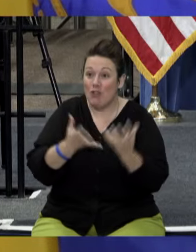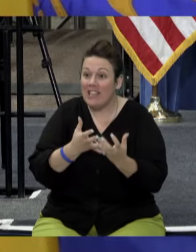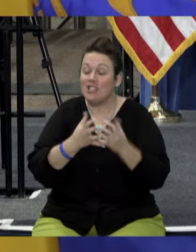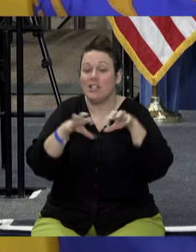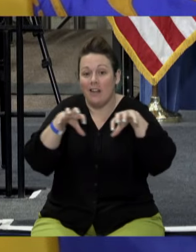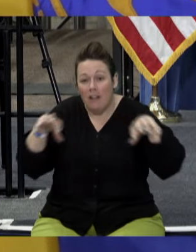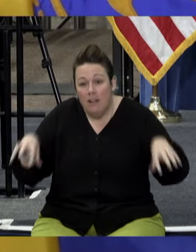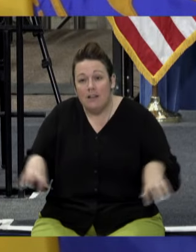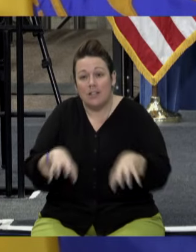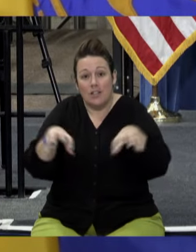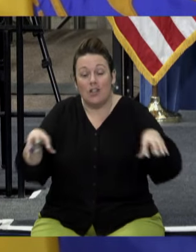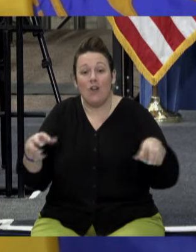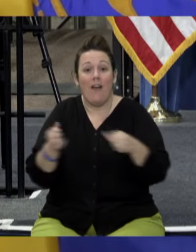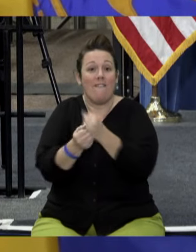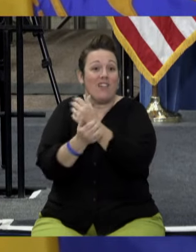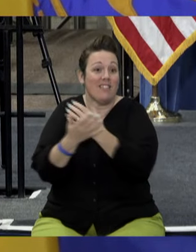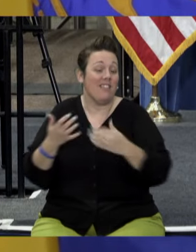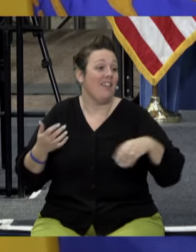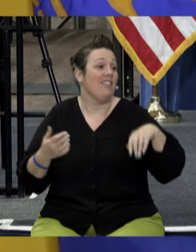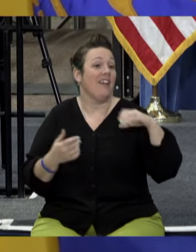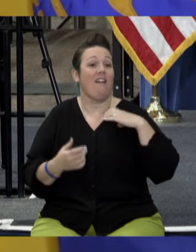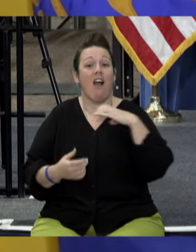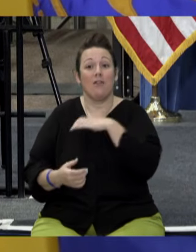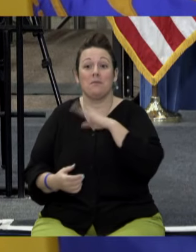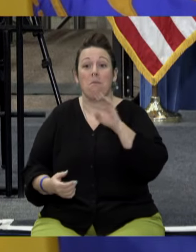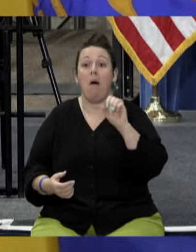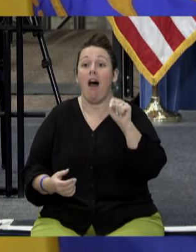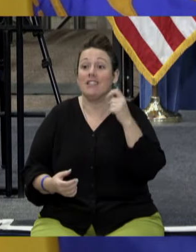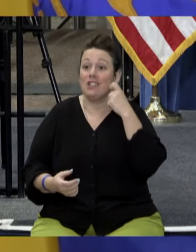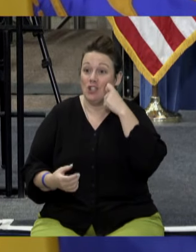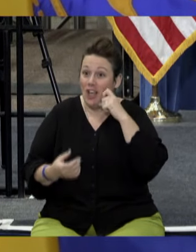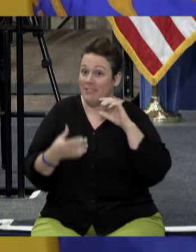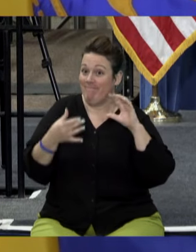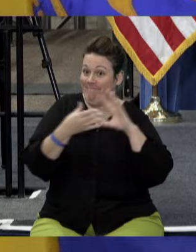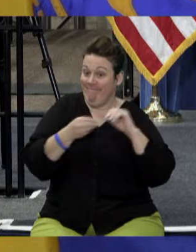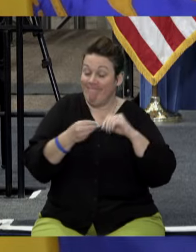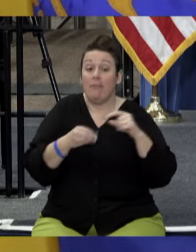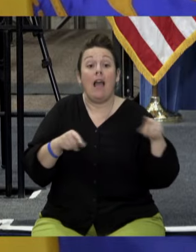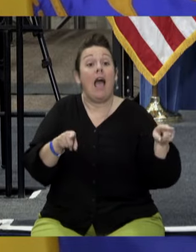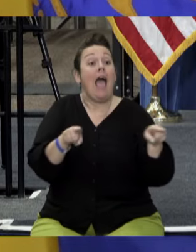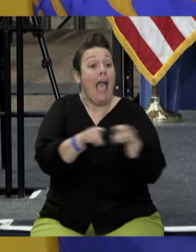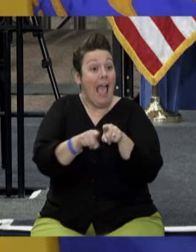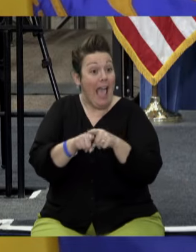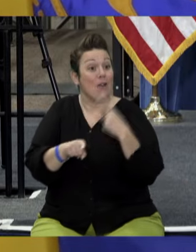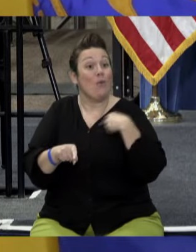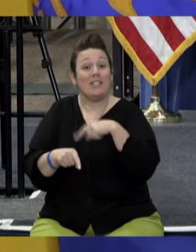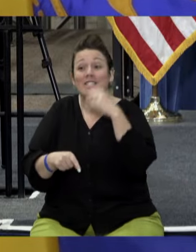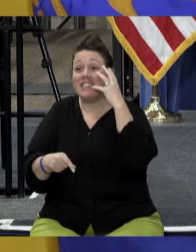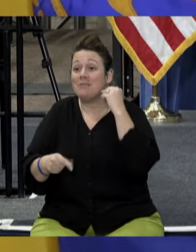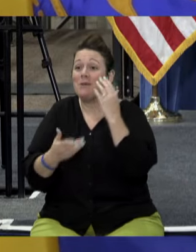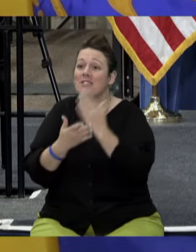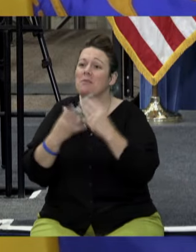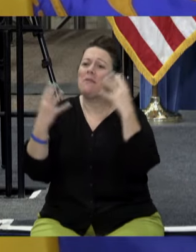Congressman Bost has just addressed, as well as we have experienced some of the beauty of the veteran